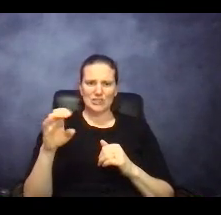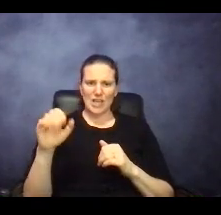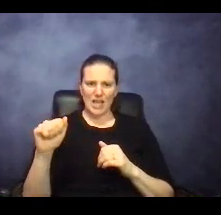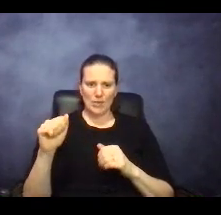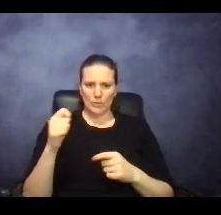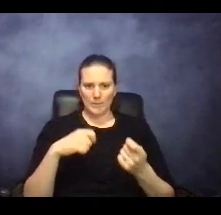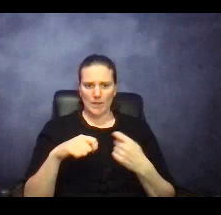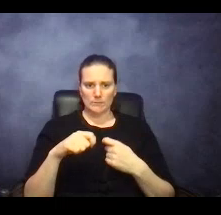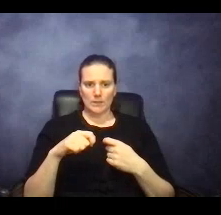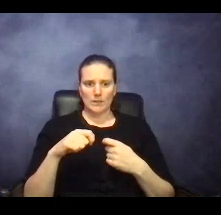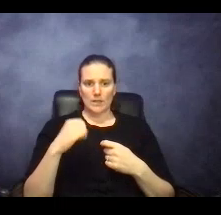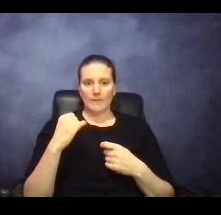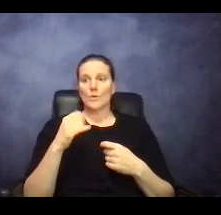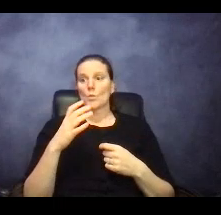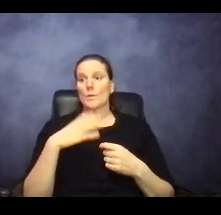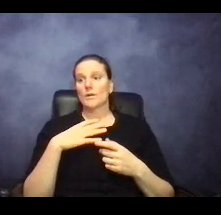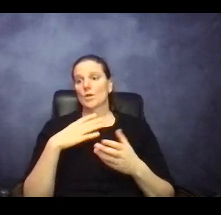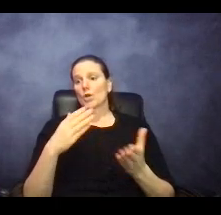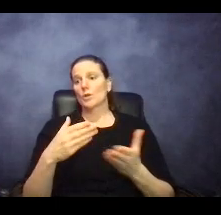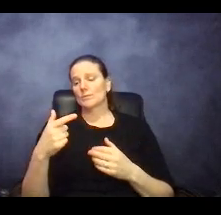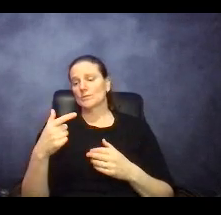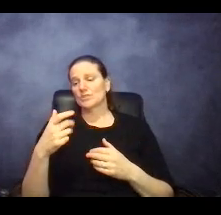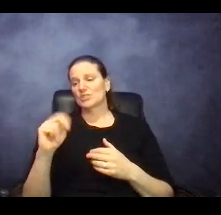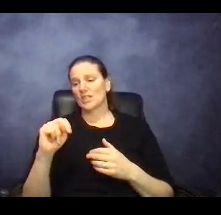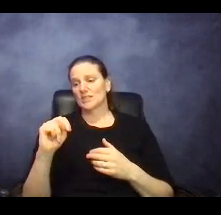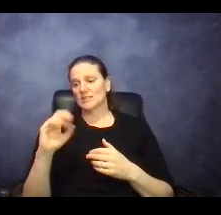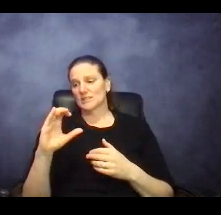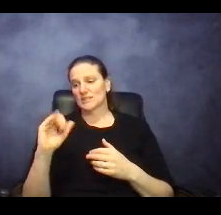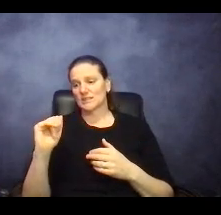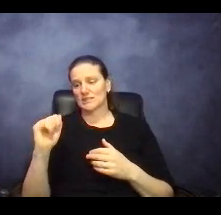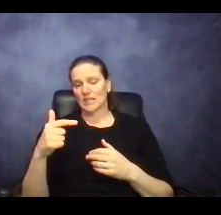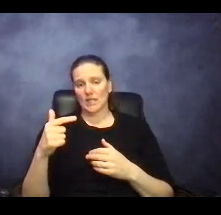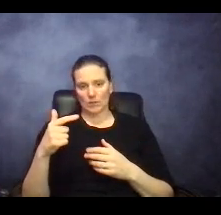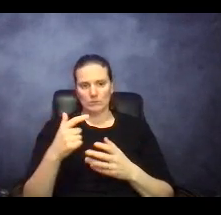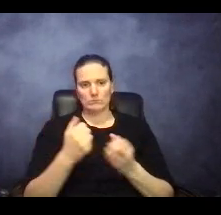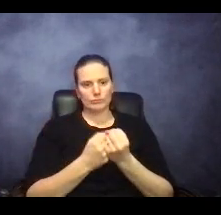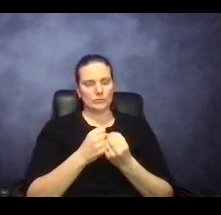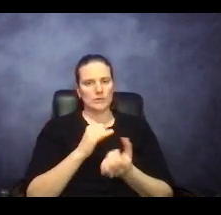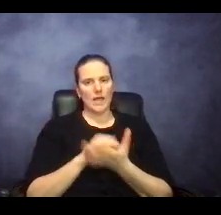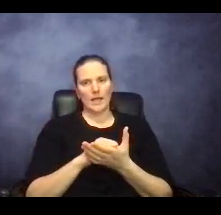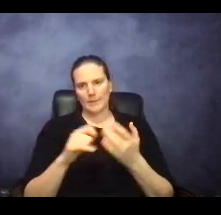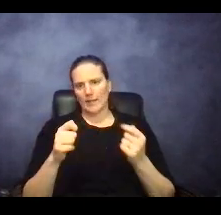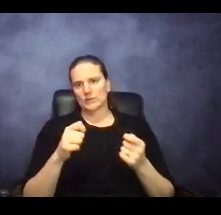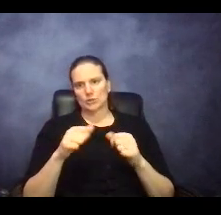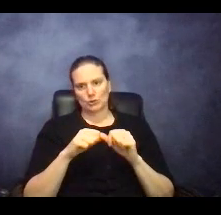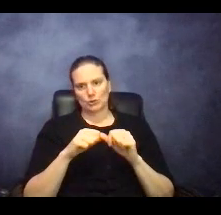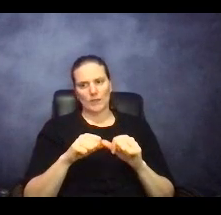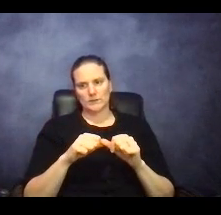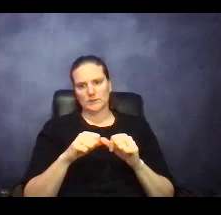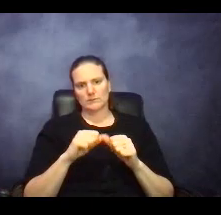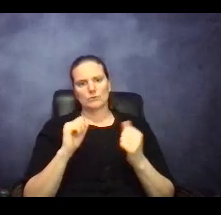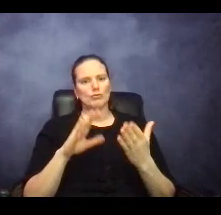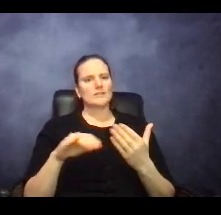when we give women the herbs like Jensen can actually really boost your DHEA naturally and then managing your chronic stress, like addressing other points on